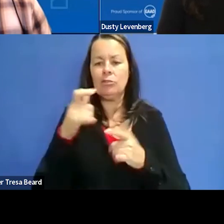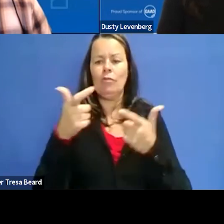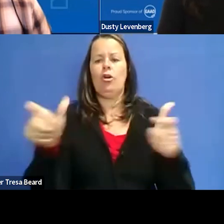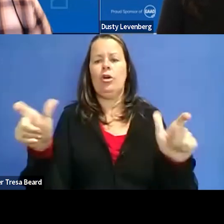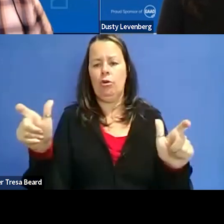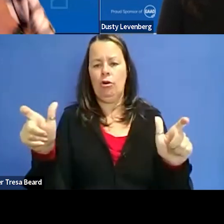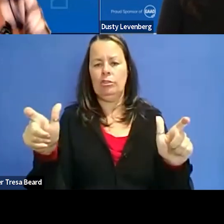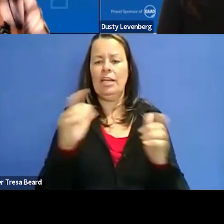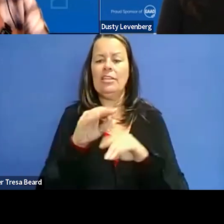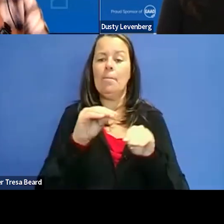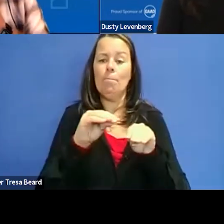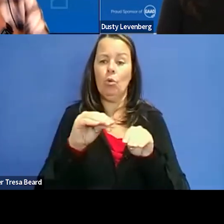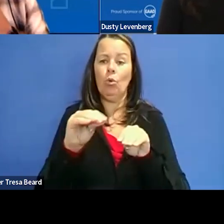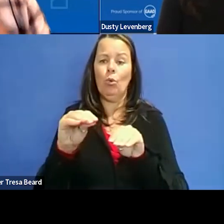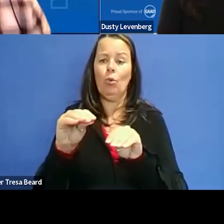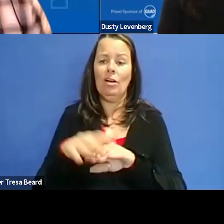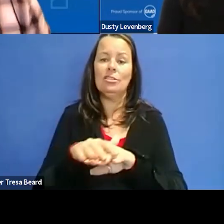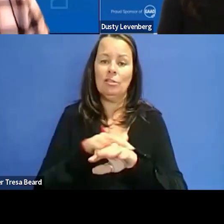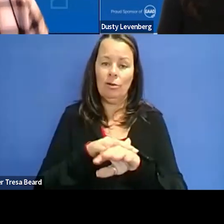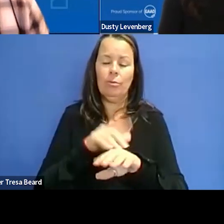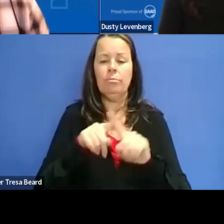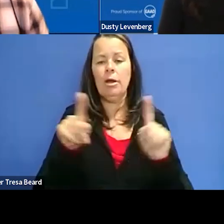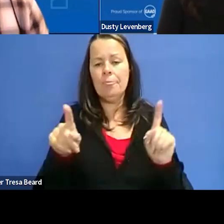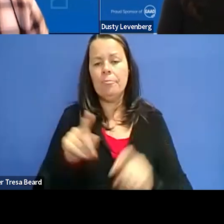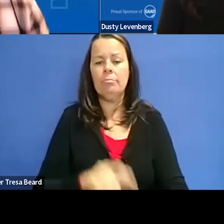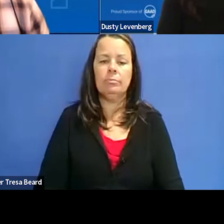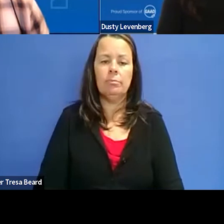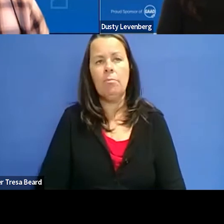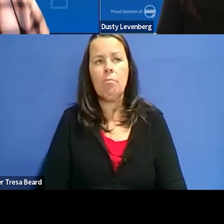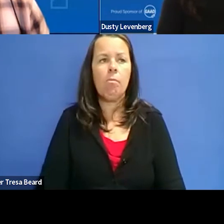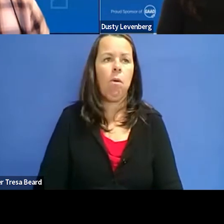But I mean, on the other hand, I can't really say that's an excuse.